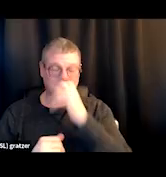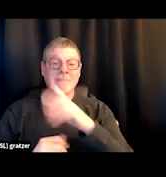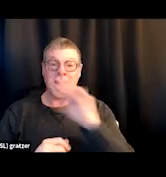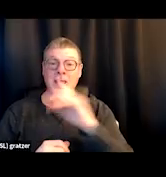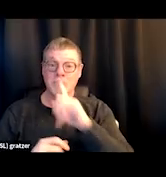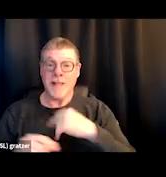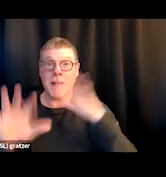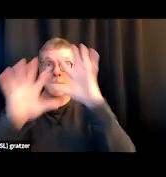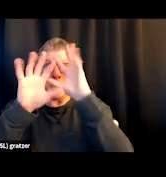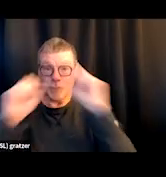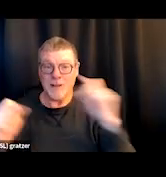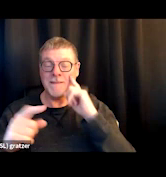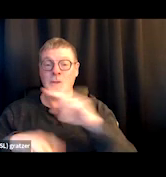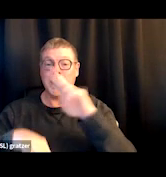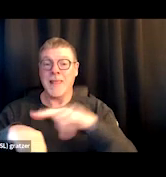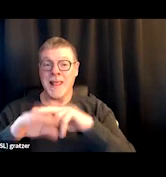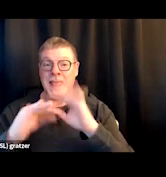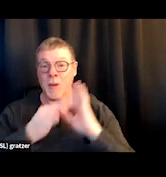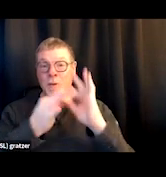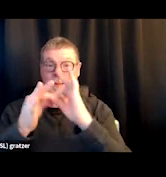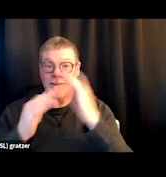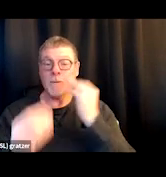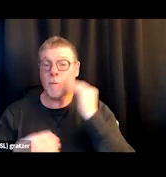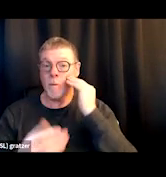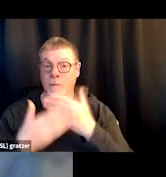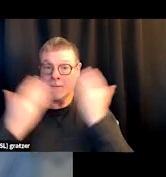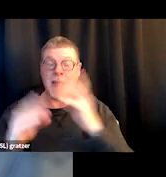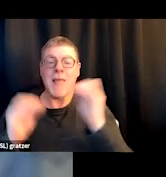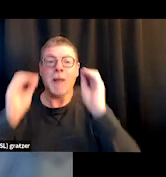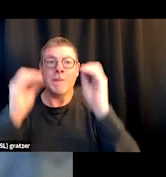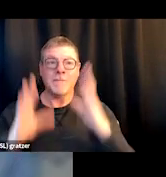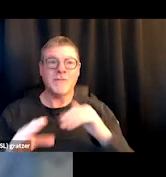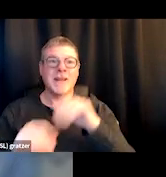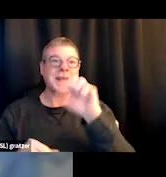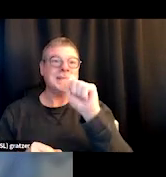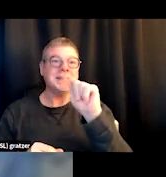for the National Coalition for the Homeless and a professor also at Stetson University.